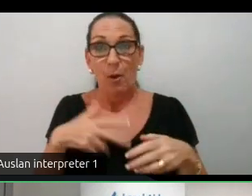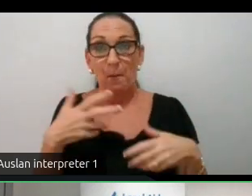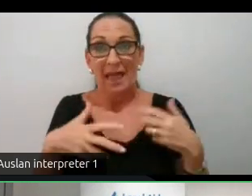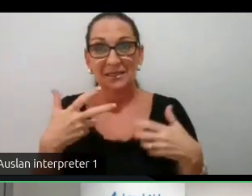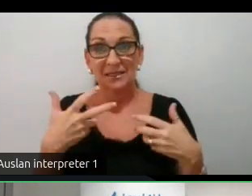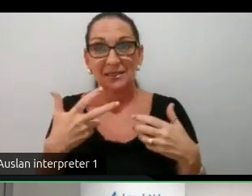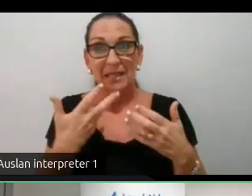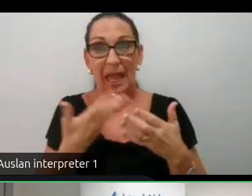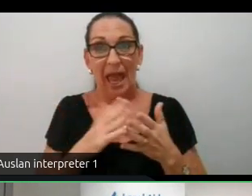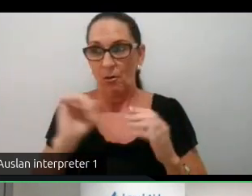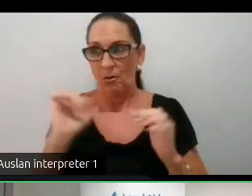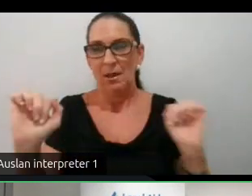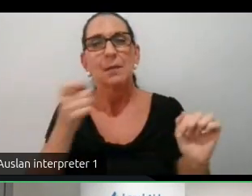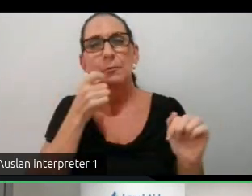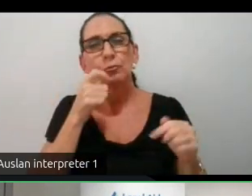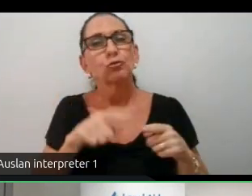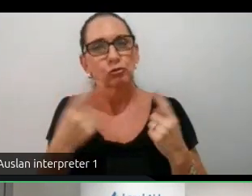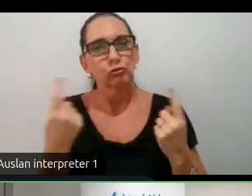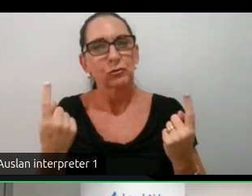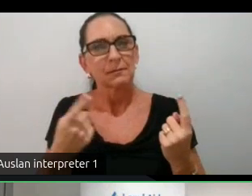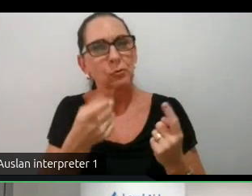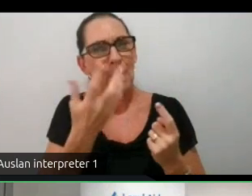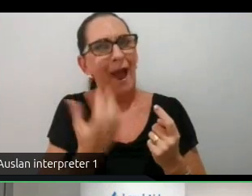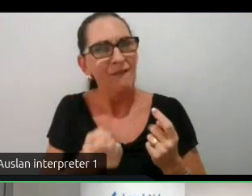mechanisms are a little bit different for both of those. But there are still things that you